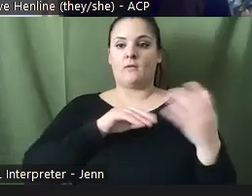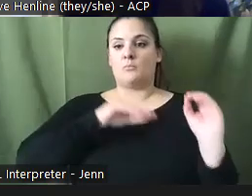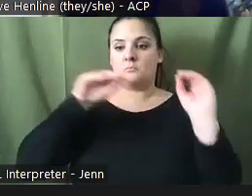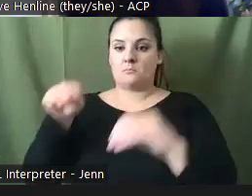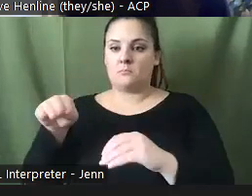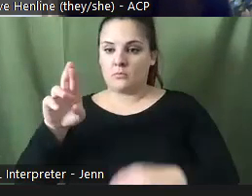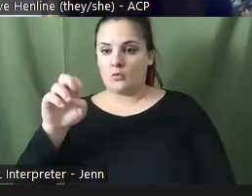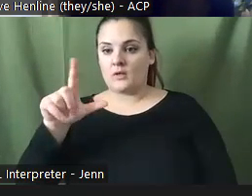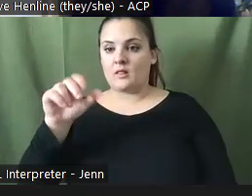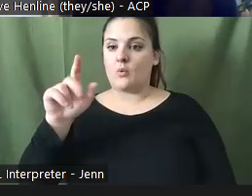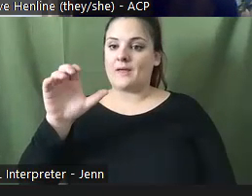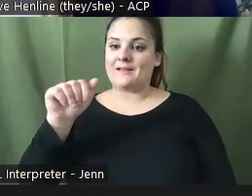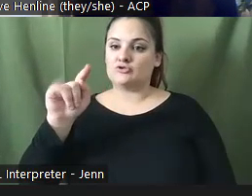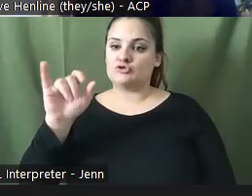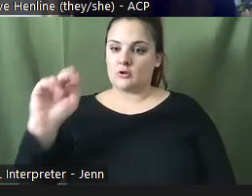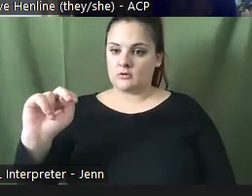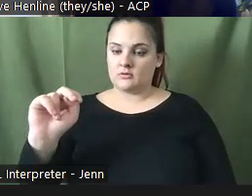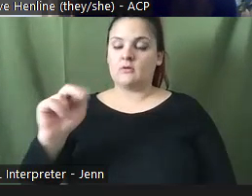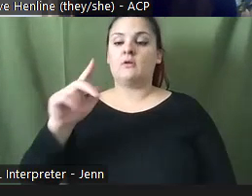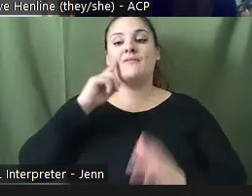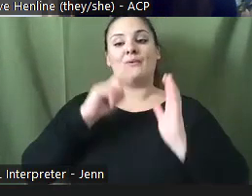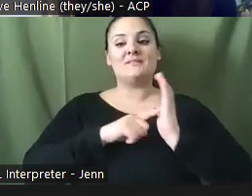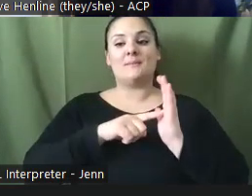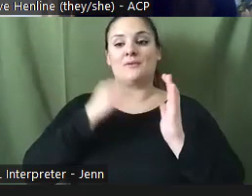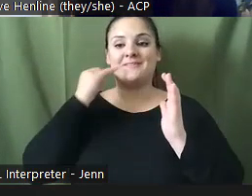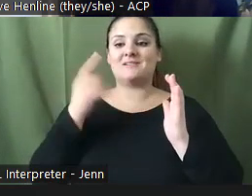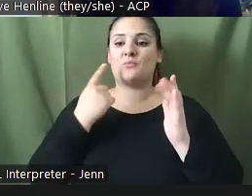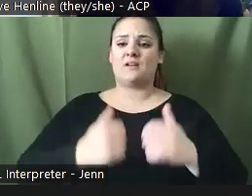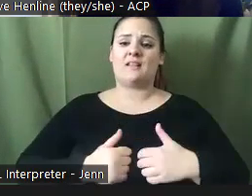somebody has lived in the same home or apartment for a number of years,